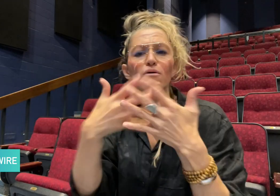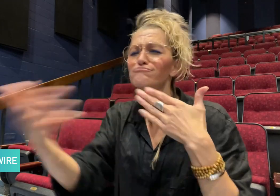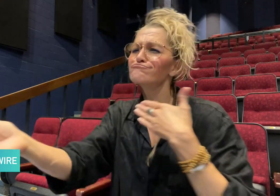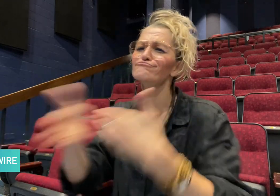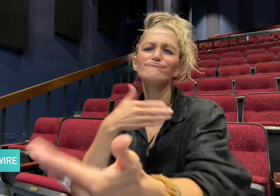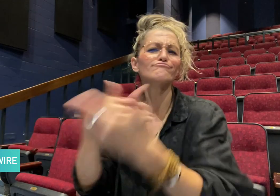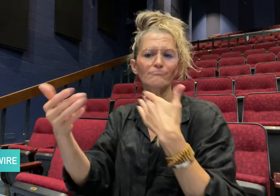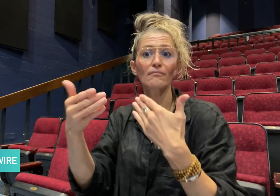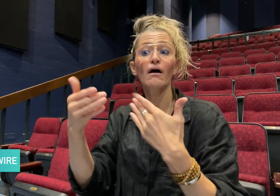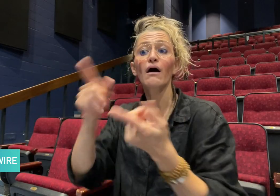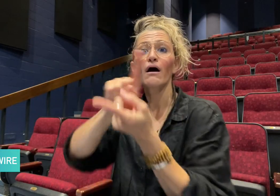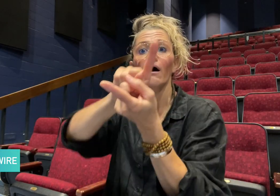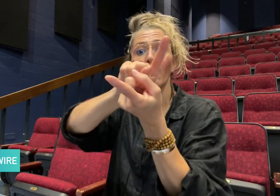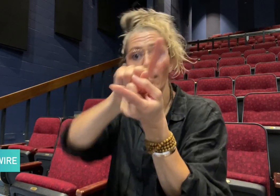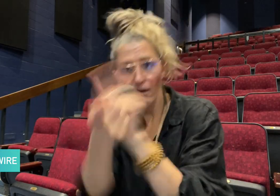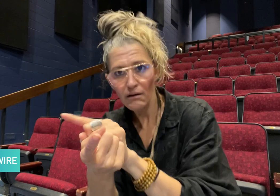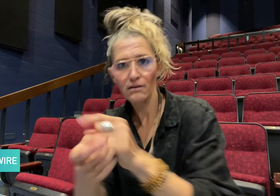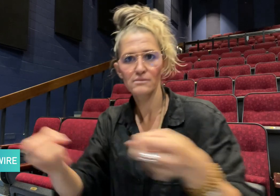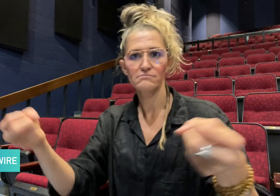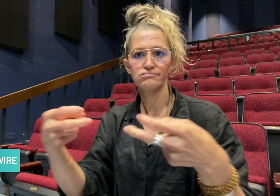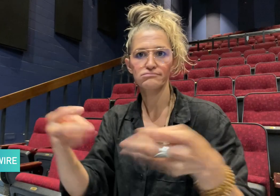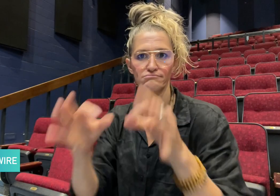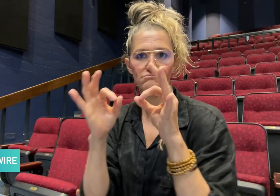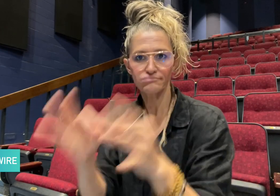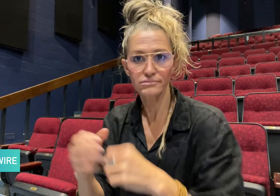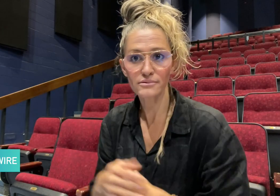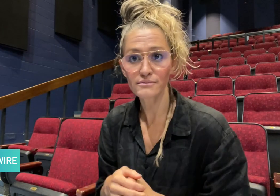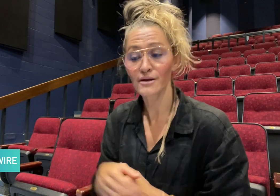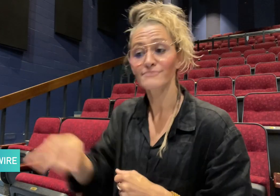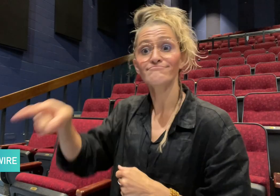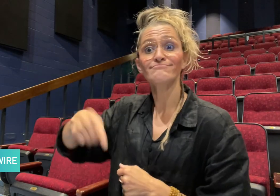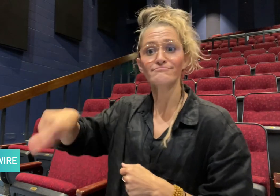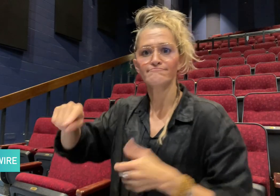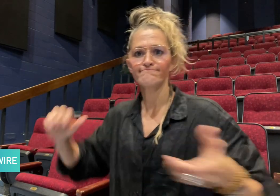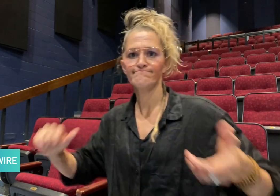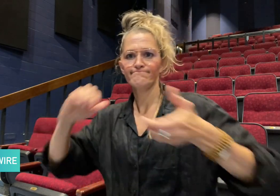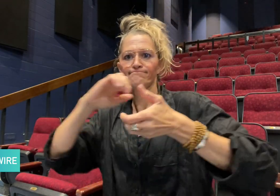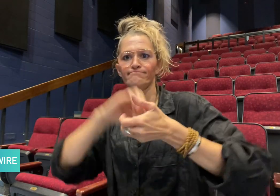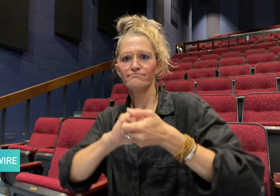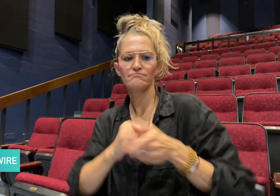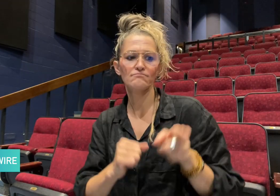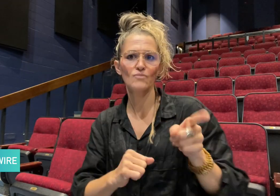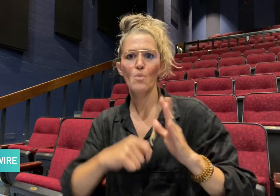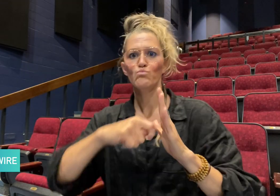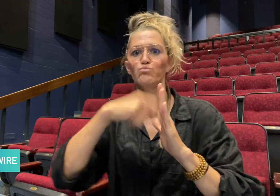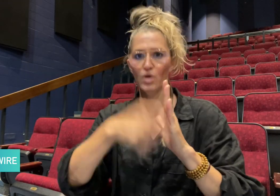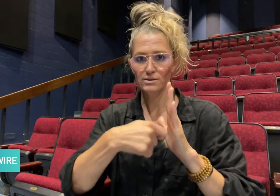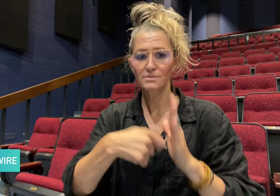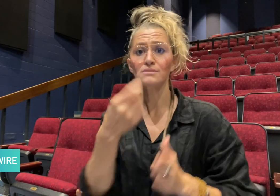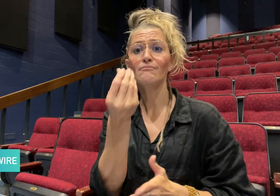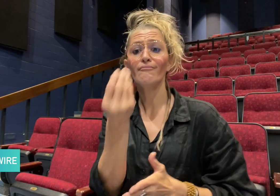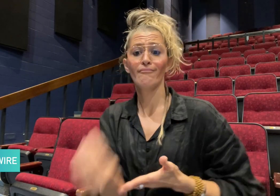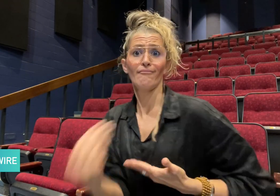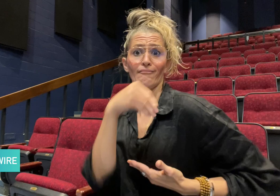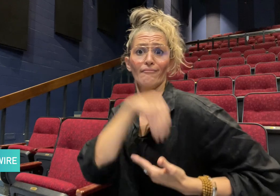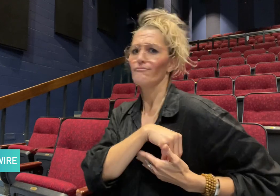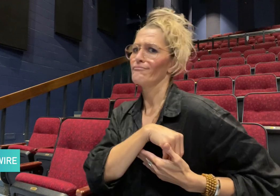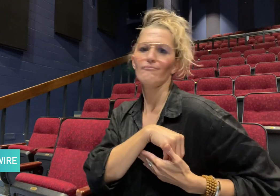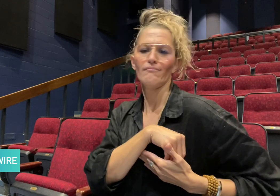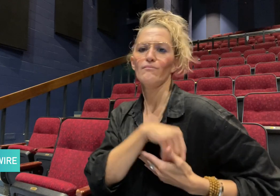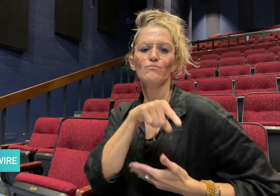in any language. They collaborated with a non-profit